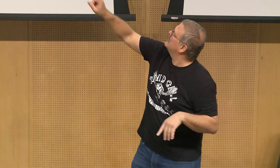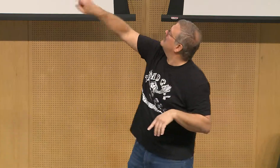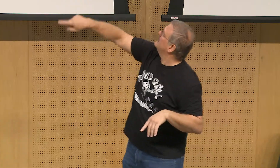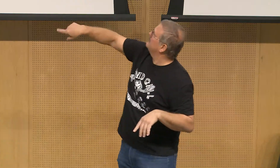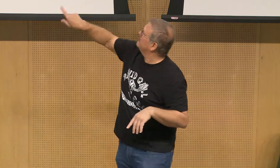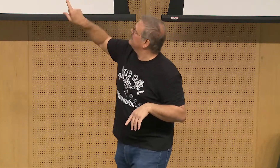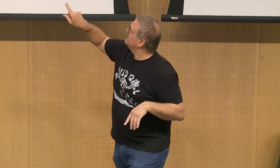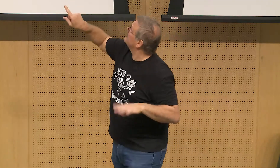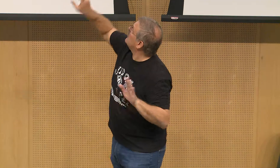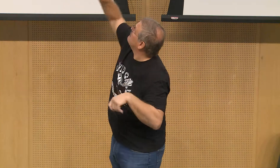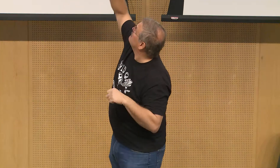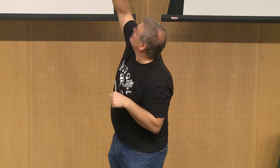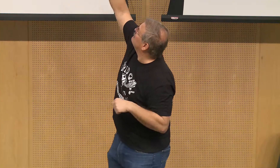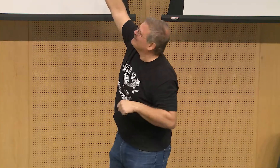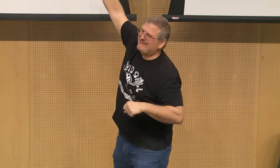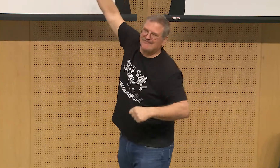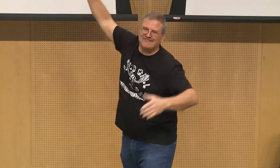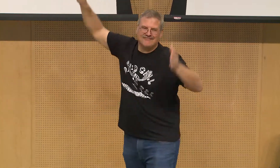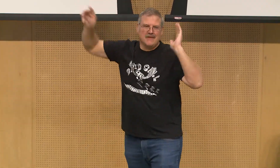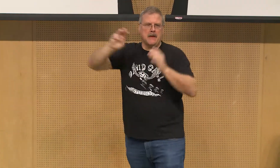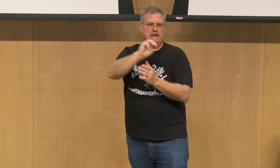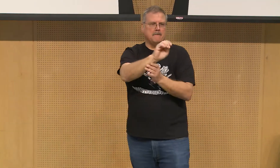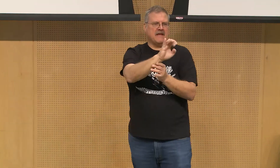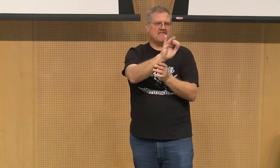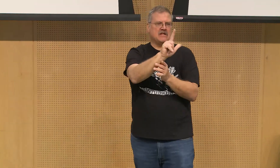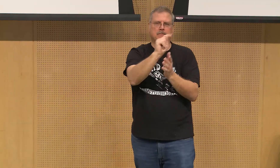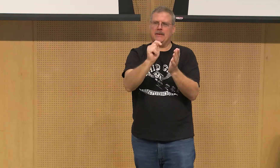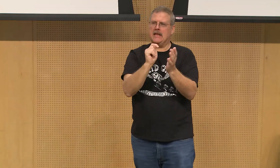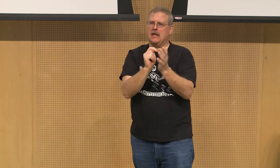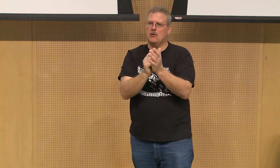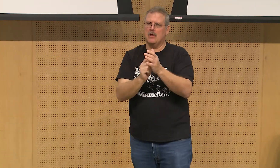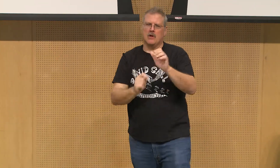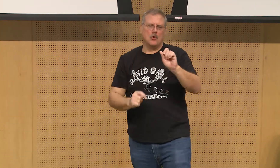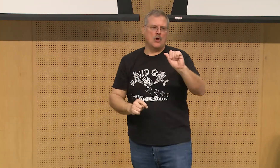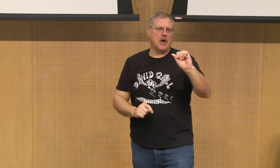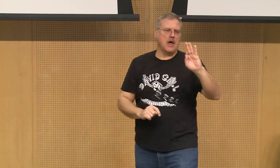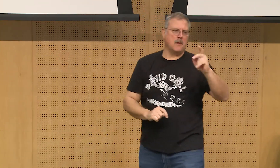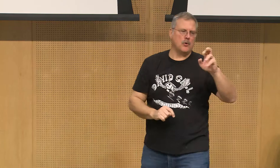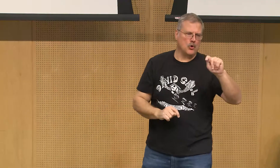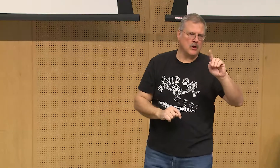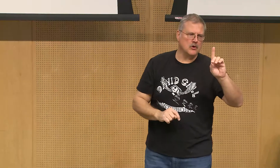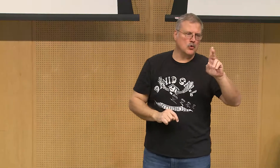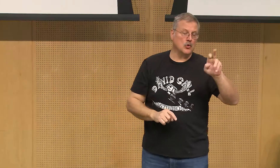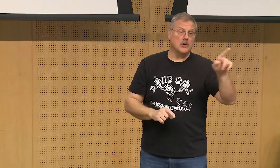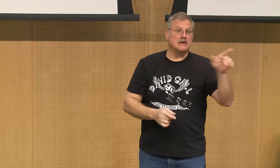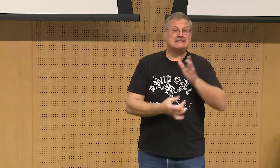powerful work she does. Albrecht Durer,